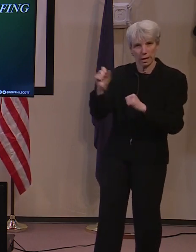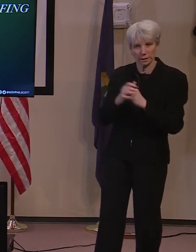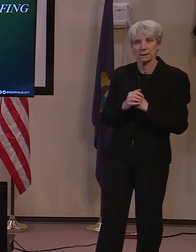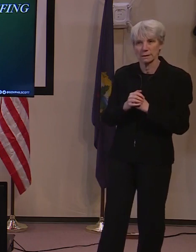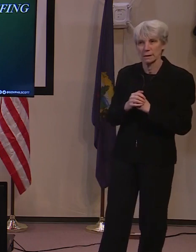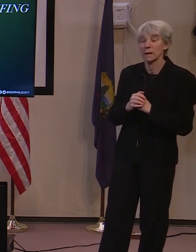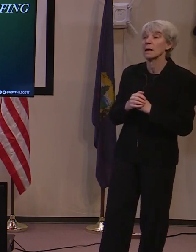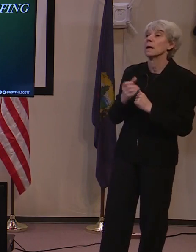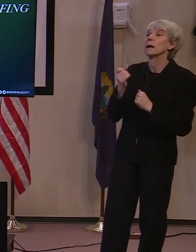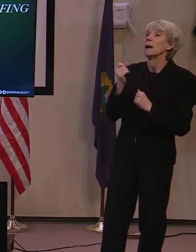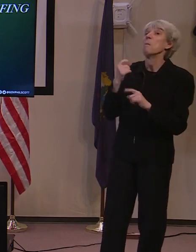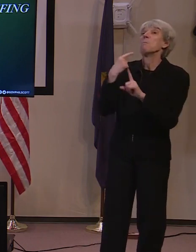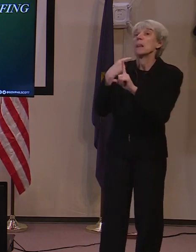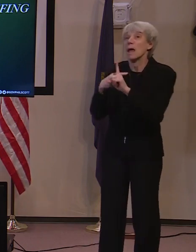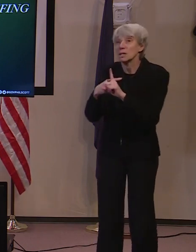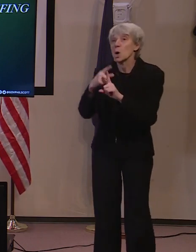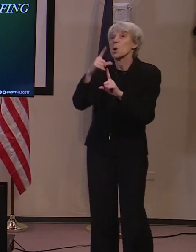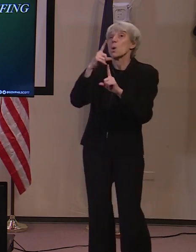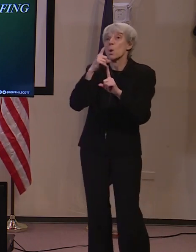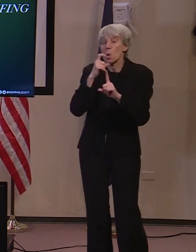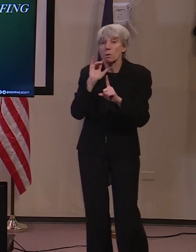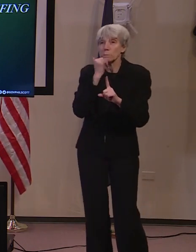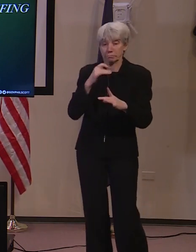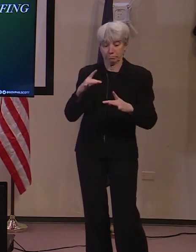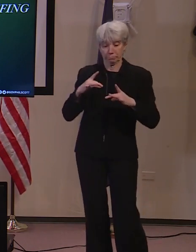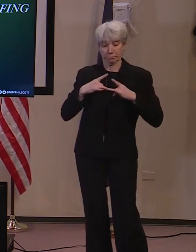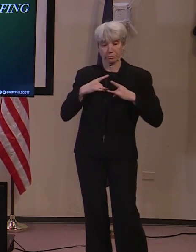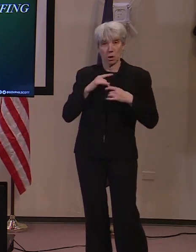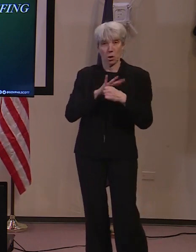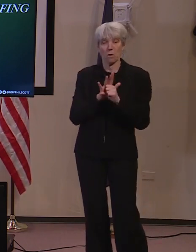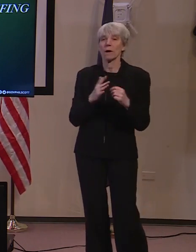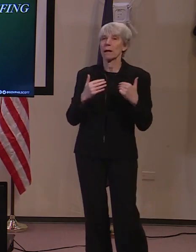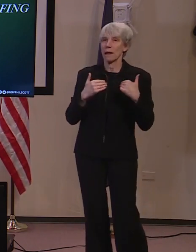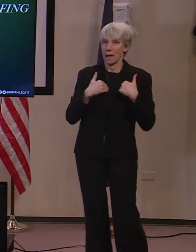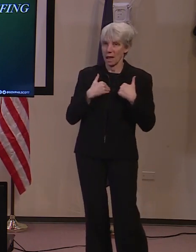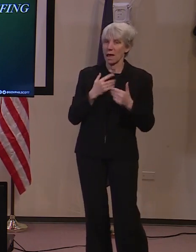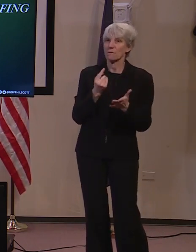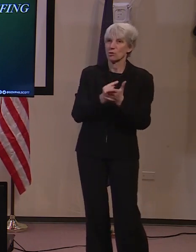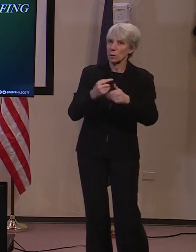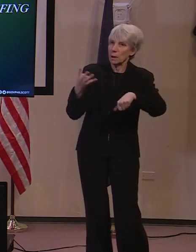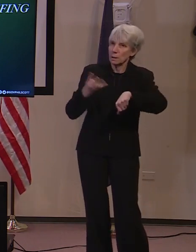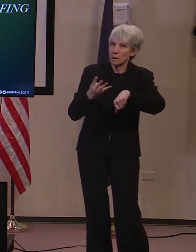monoclonal treatment program. We've added FEMA contracted paramedics and E.